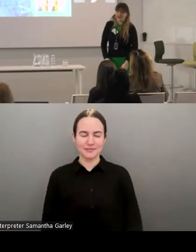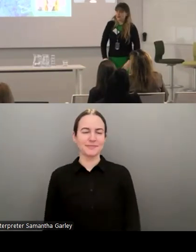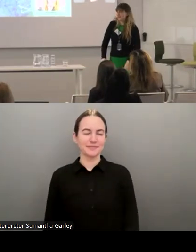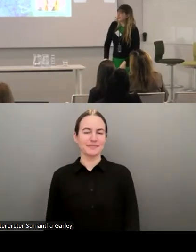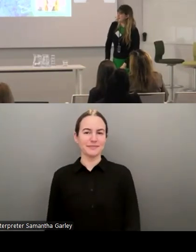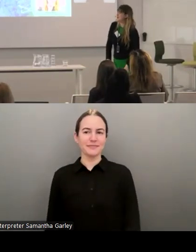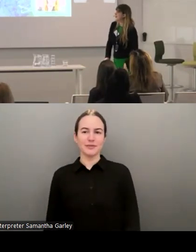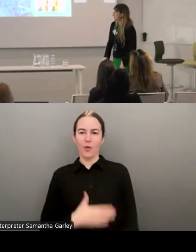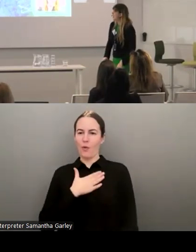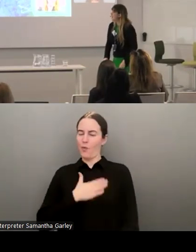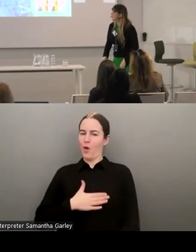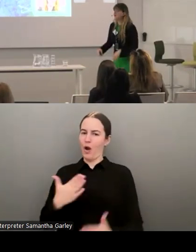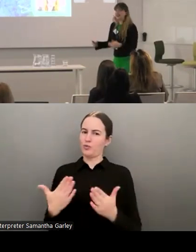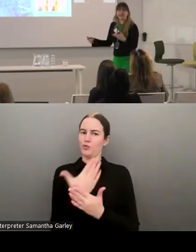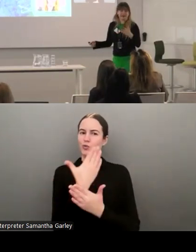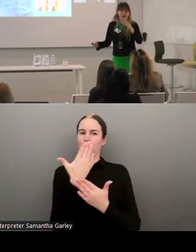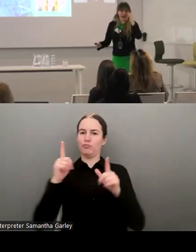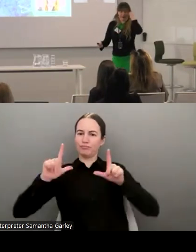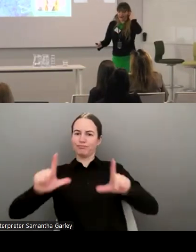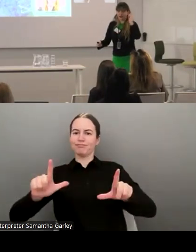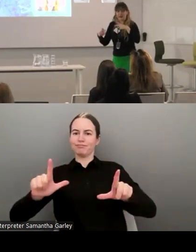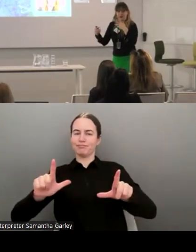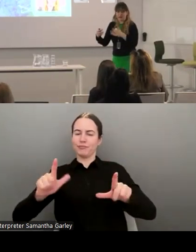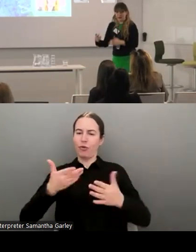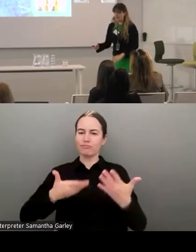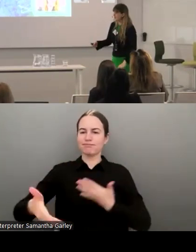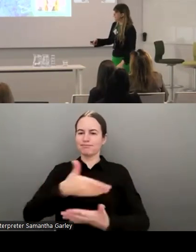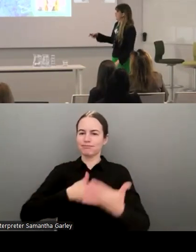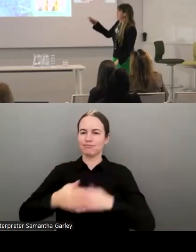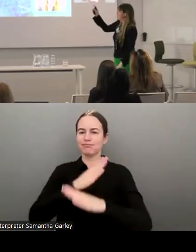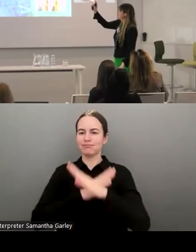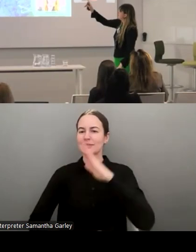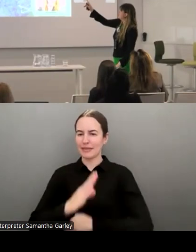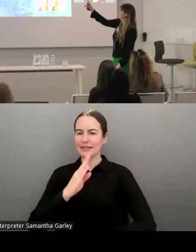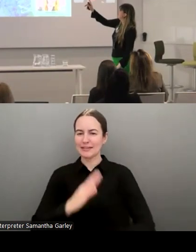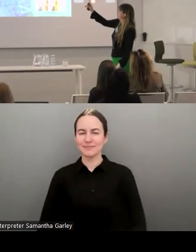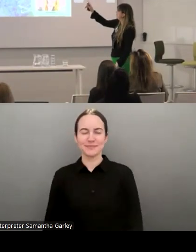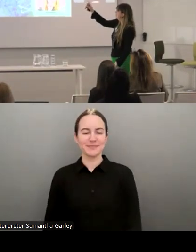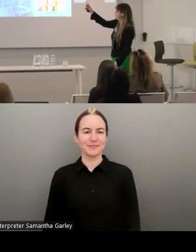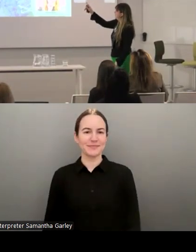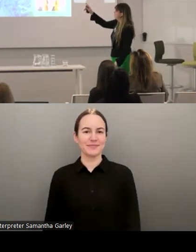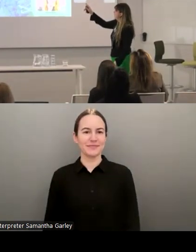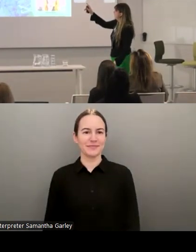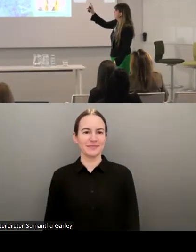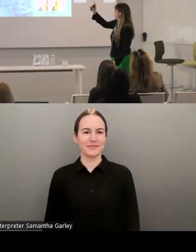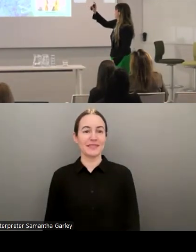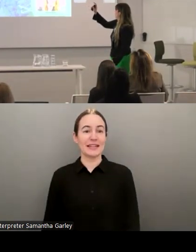which is also reflected in the way I try to develop methods. And then you also do see the little picture of me, little Olivia,